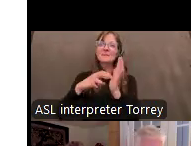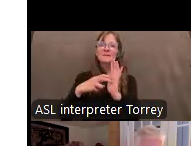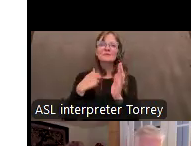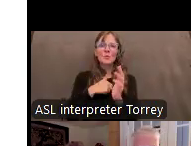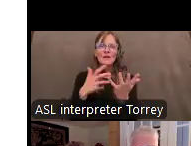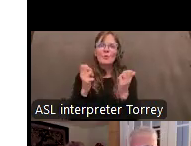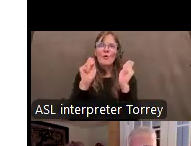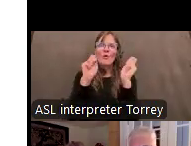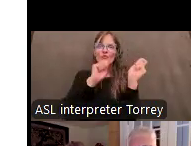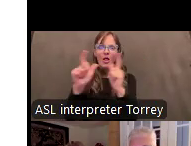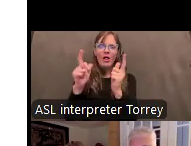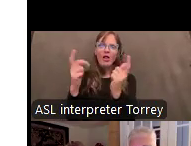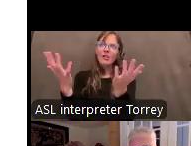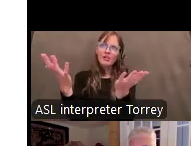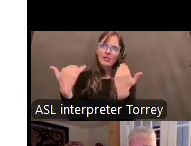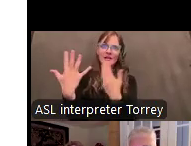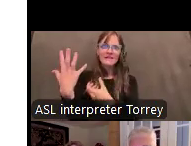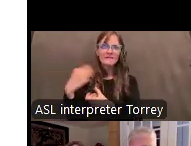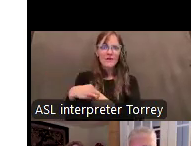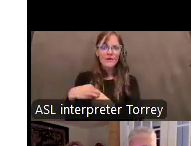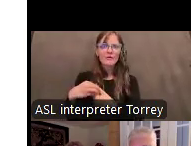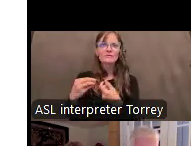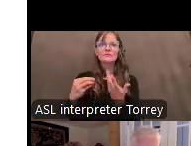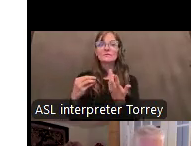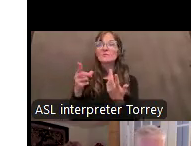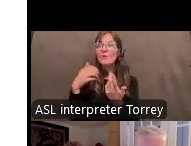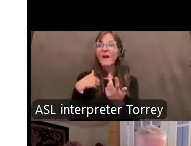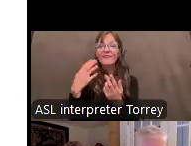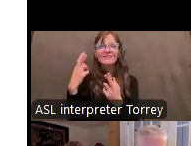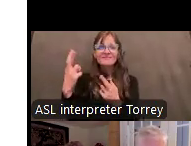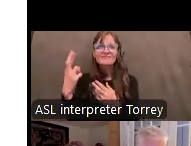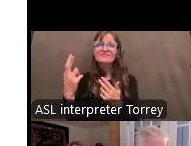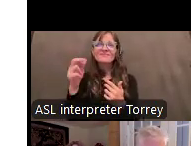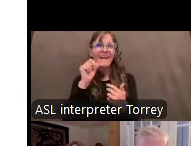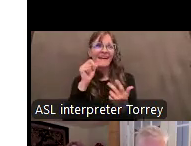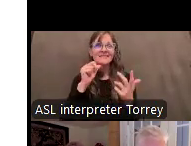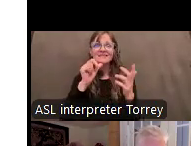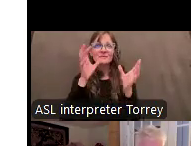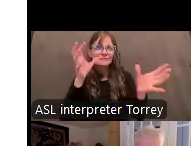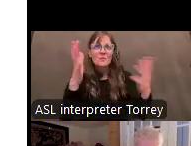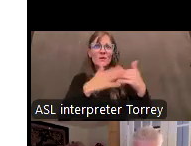of someone who has a very caring heart, we want them to know about WisCaregiver Careers so they can share the message